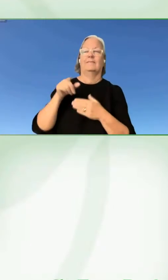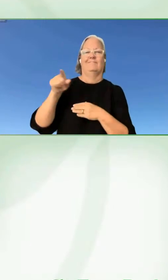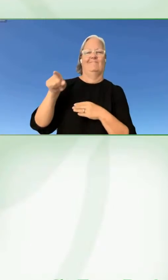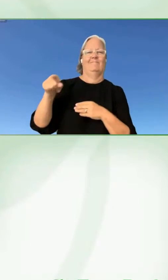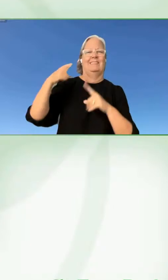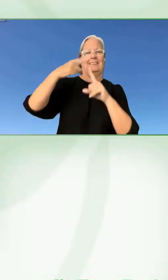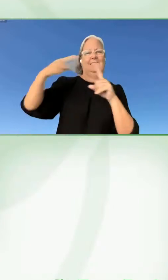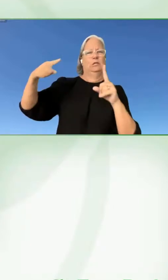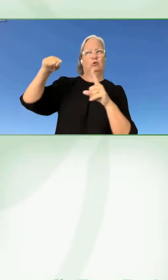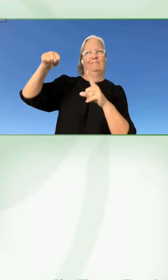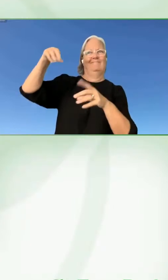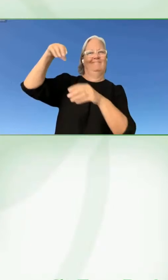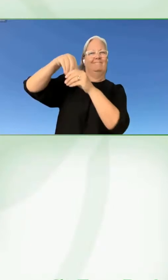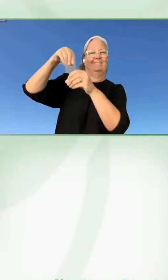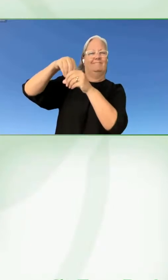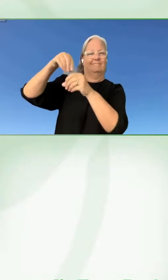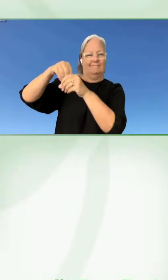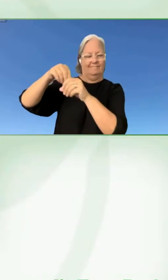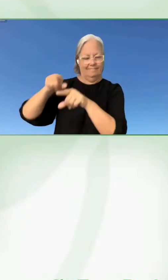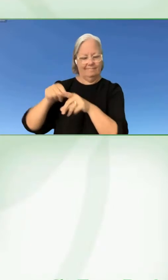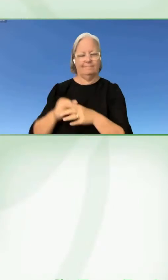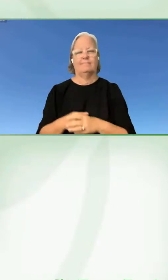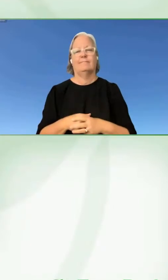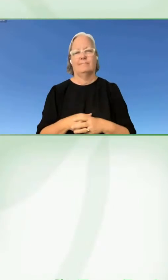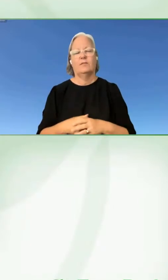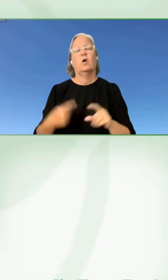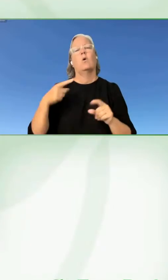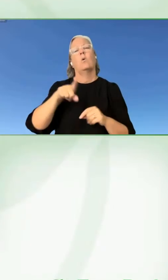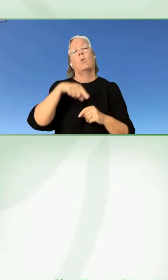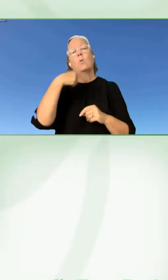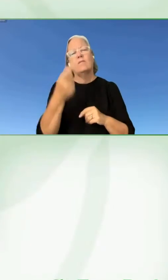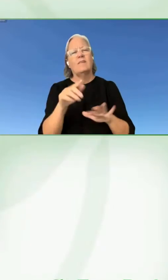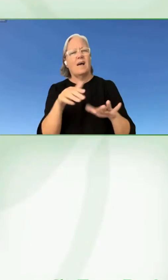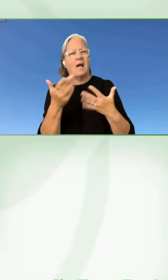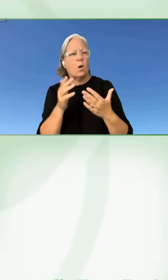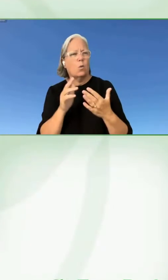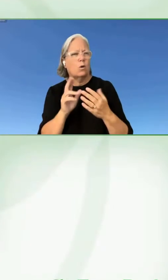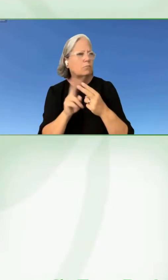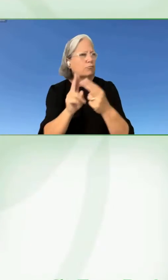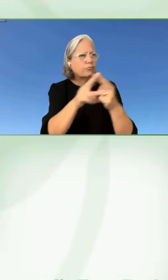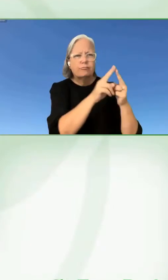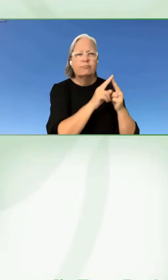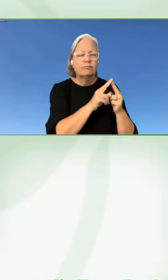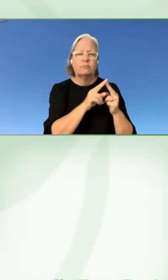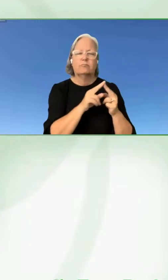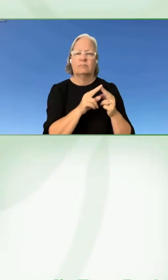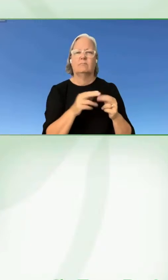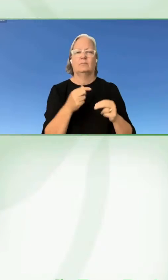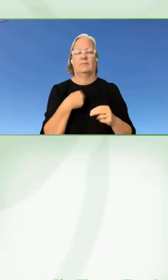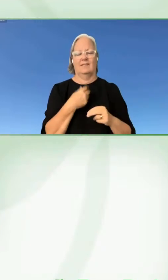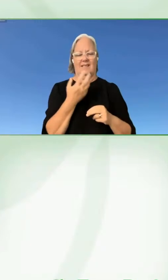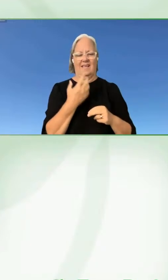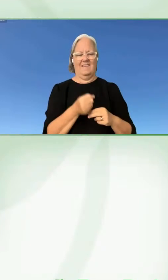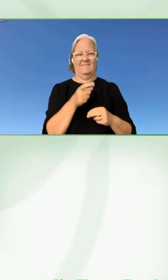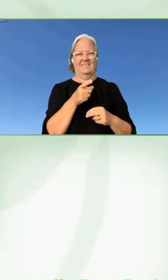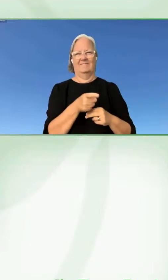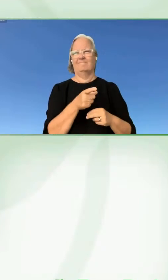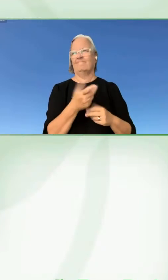The information is protected by a new generation mechanisms that meet all of the requirements of local legislation and international security standards. Individual access to information considered confidential are locked through electronic signatures. I mean these measures are quite big measures to ensure the security of information. Thank you.